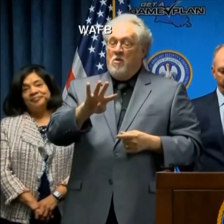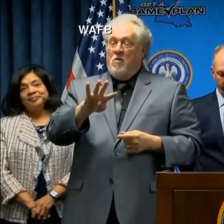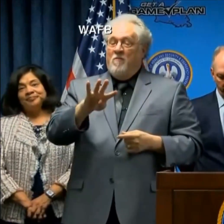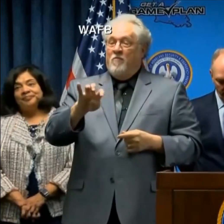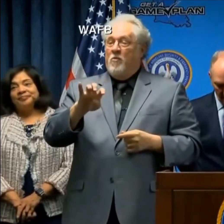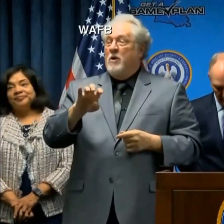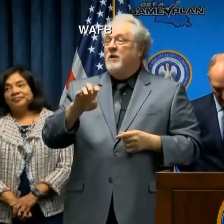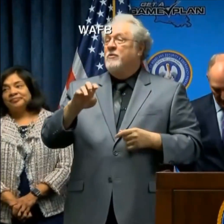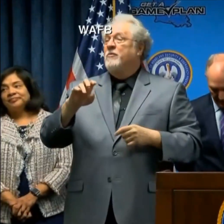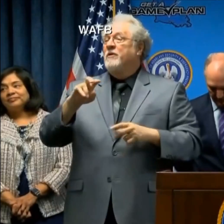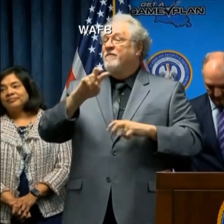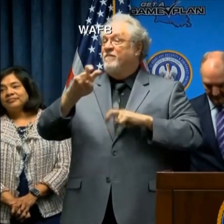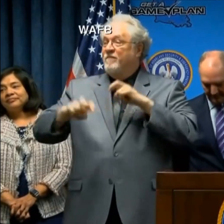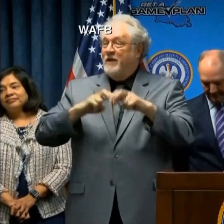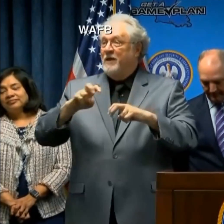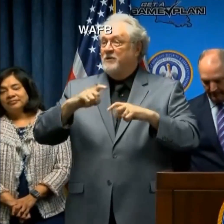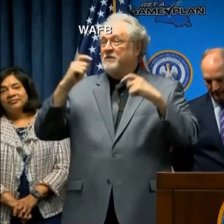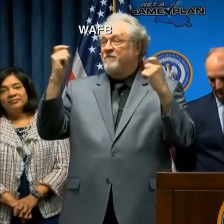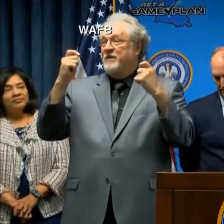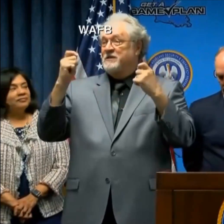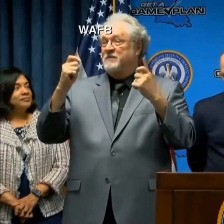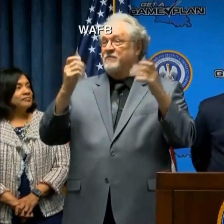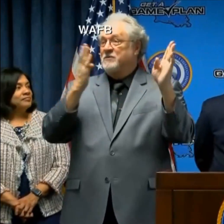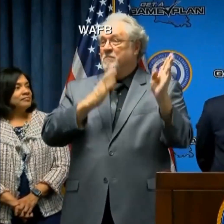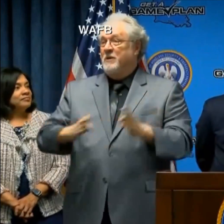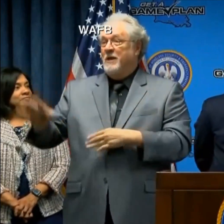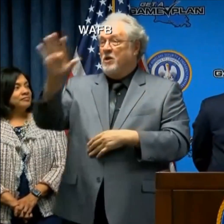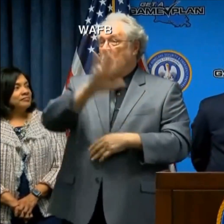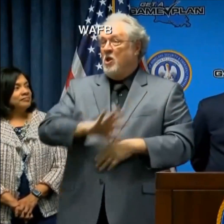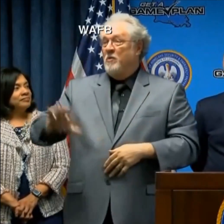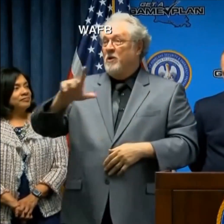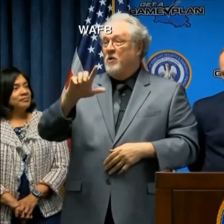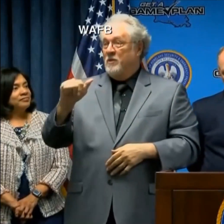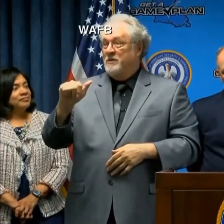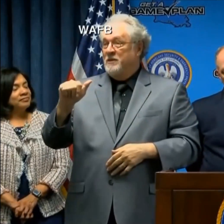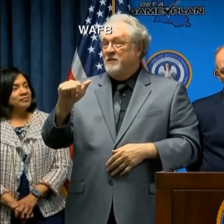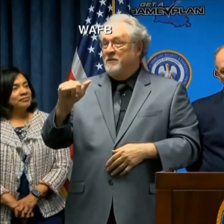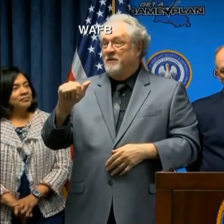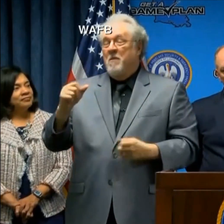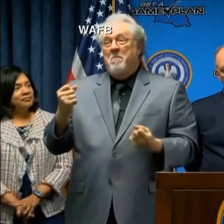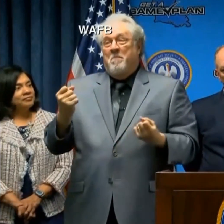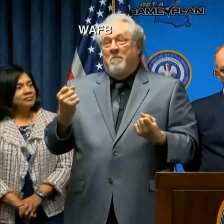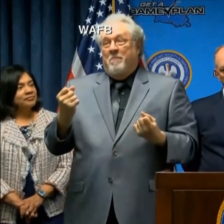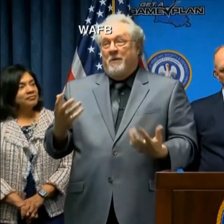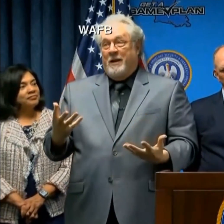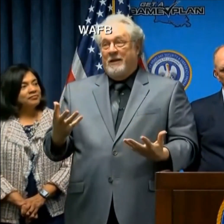and festivals are planned around the state and and many of those decisions